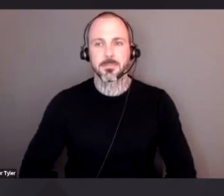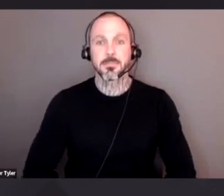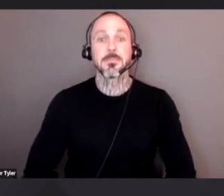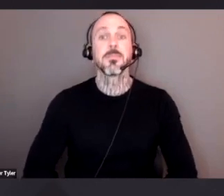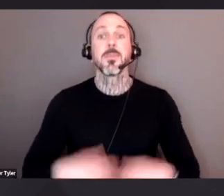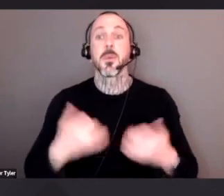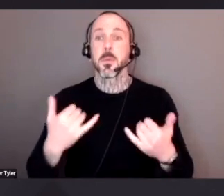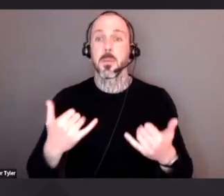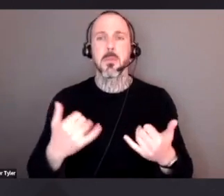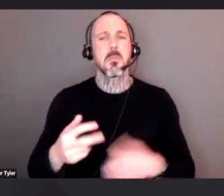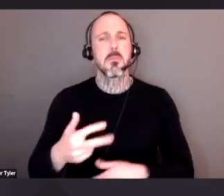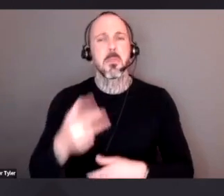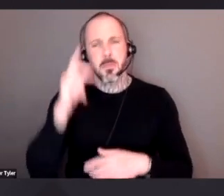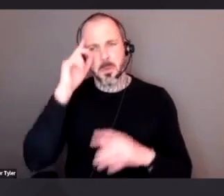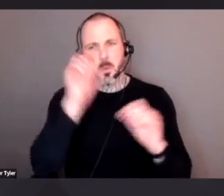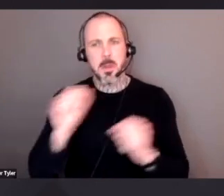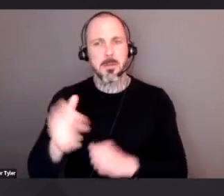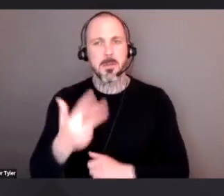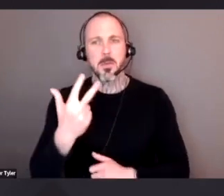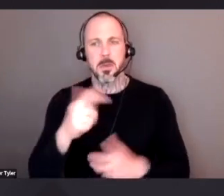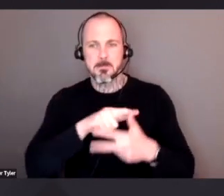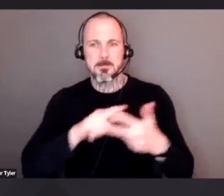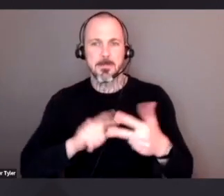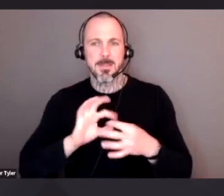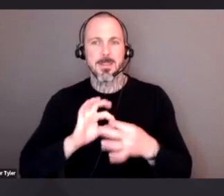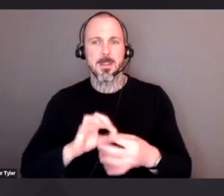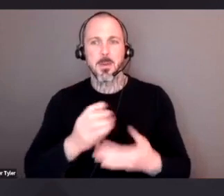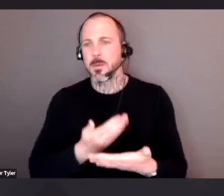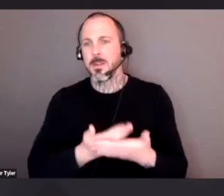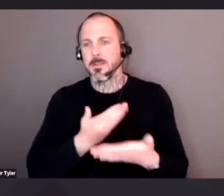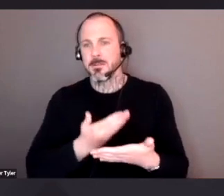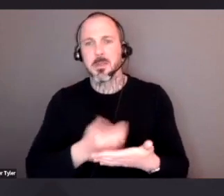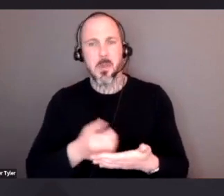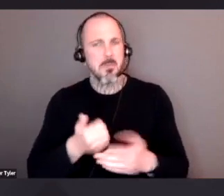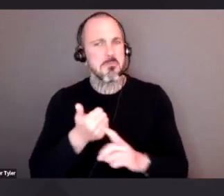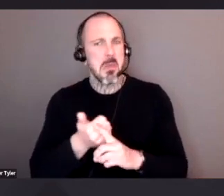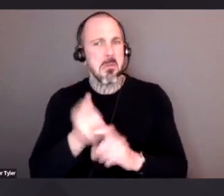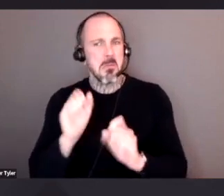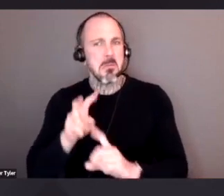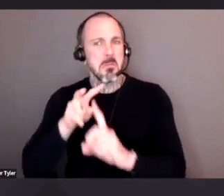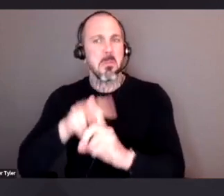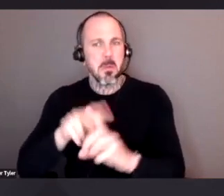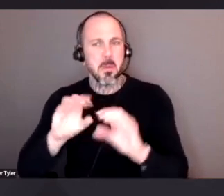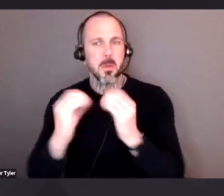To attract more talent, we need to start by exploring how we attract talent. Let's consider the starting point